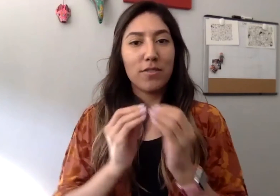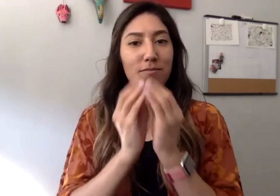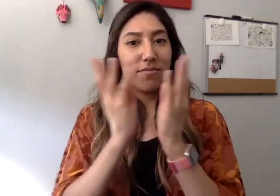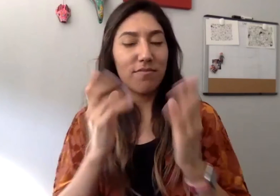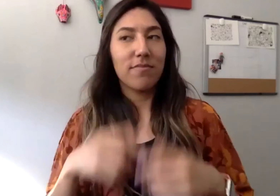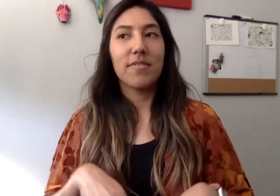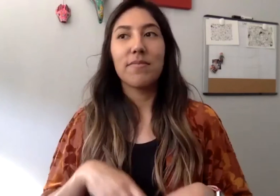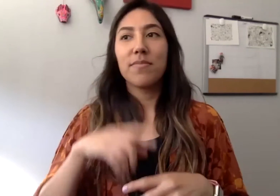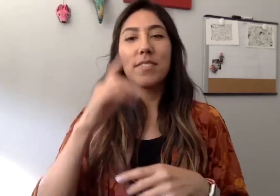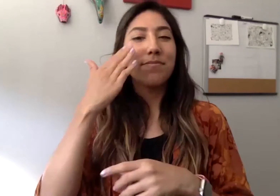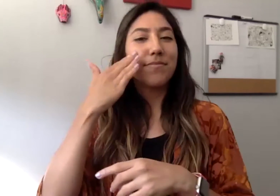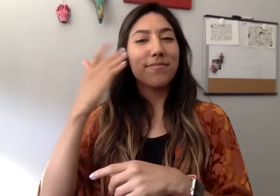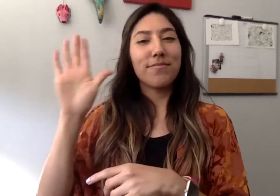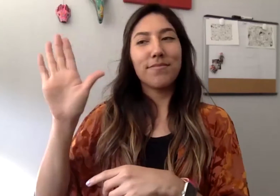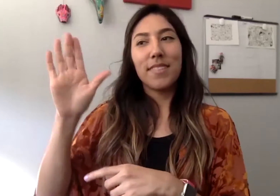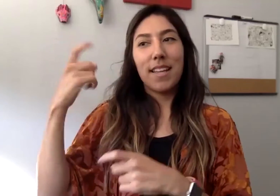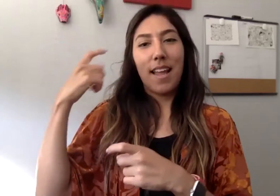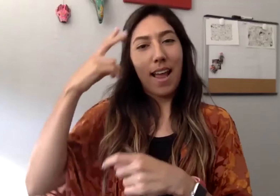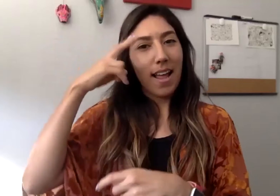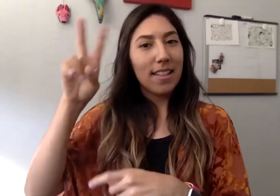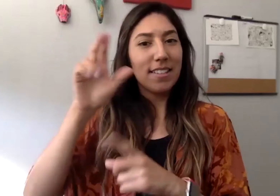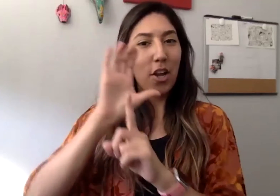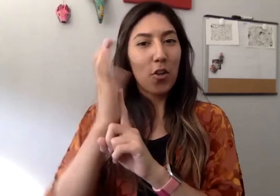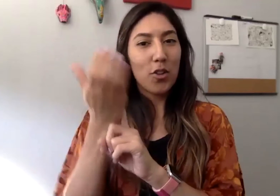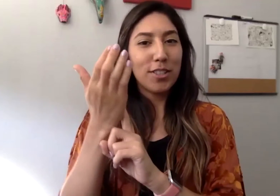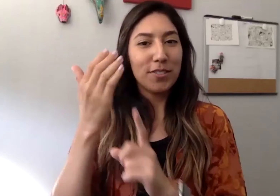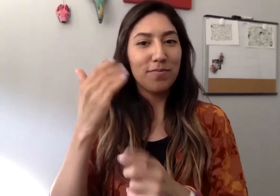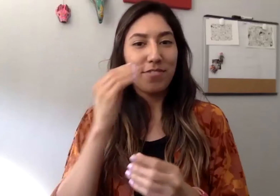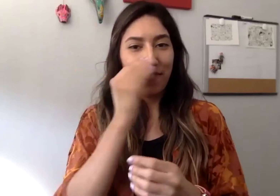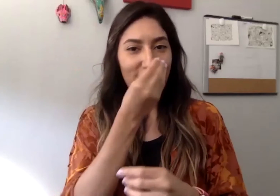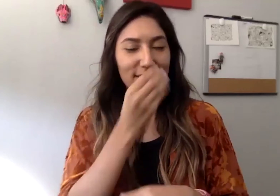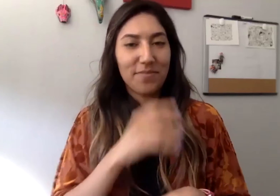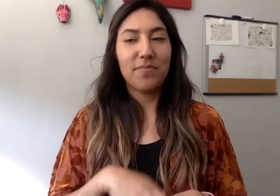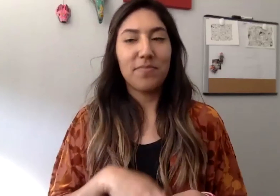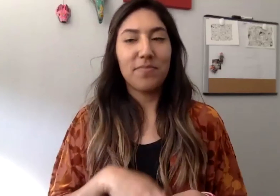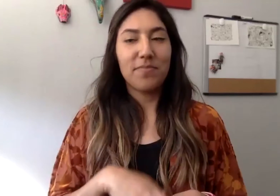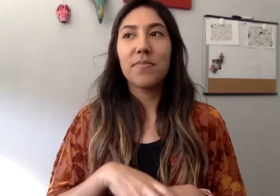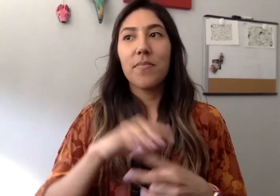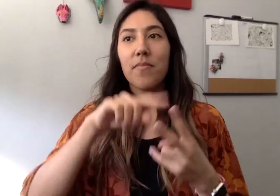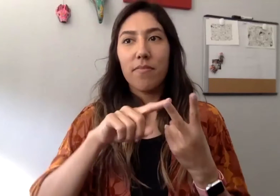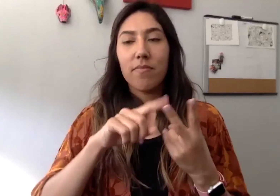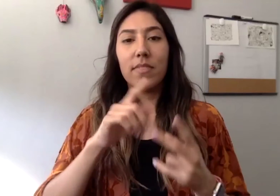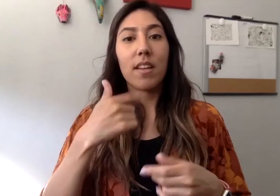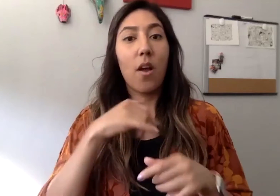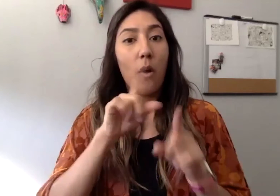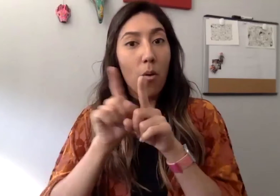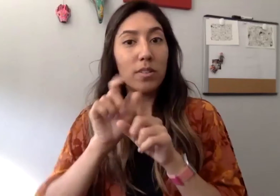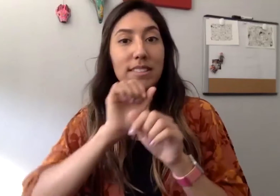reflective of the mexican culture. I also have artwork that features a forest of sea kelp